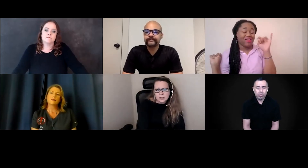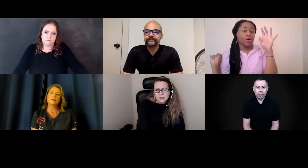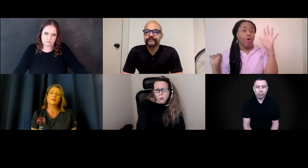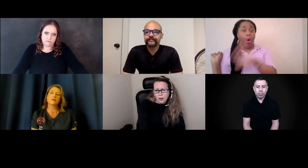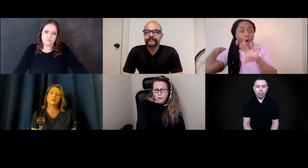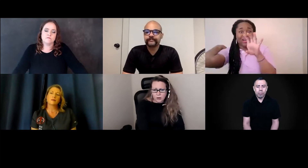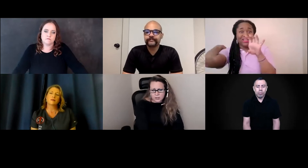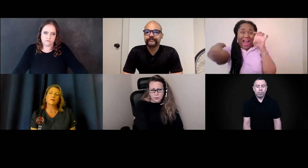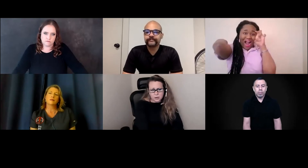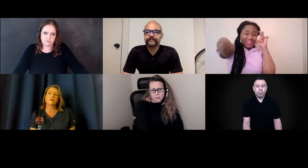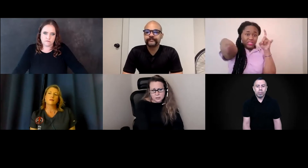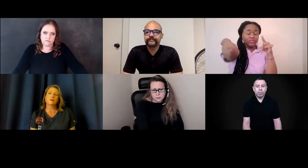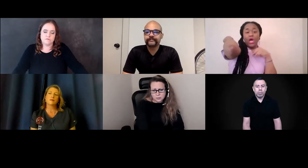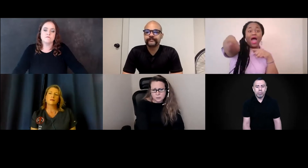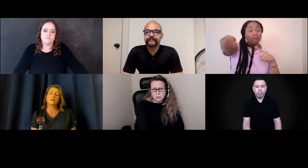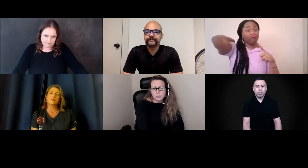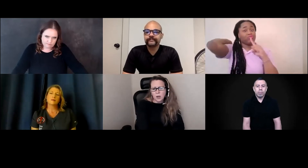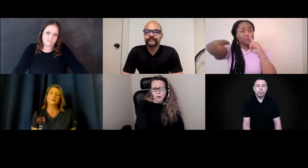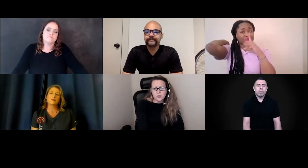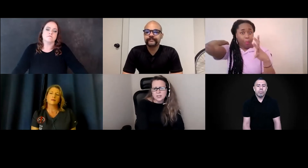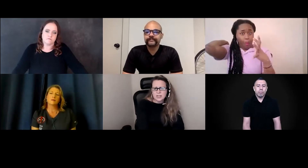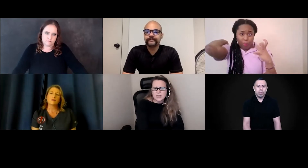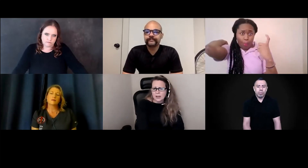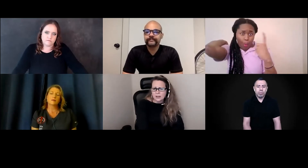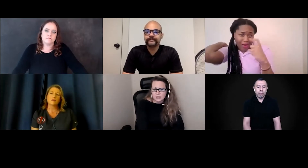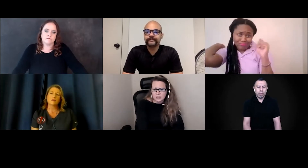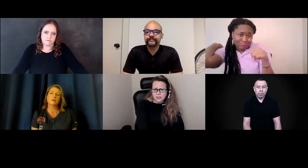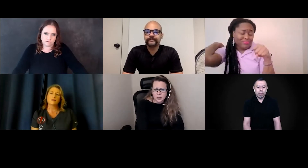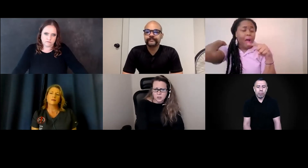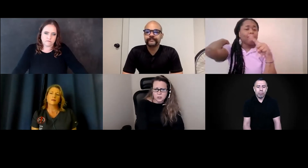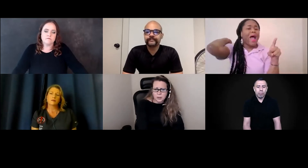I don't have a lot of experiences with CDIs and educational space.